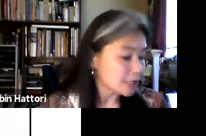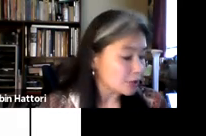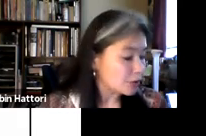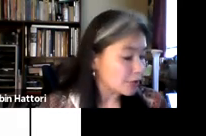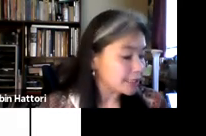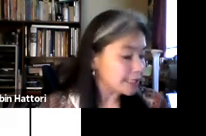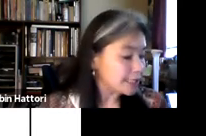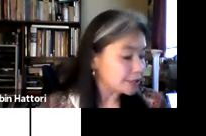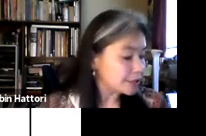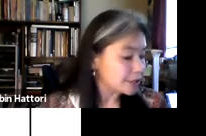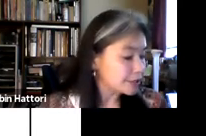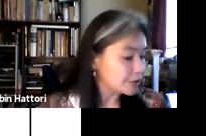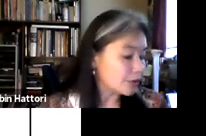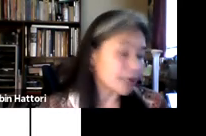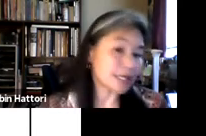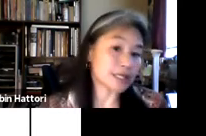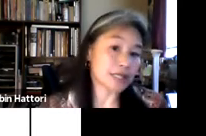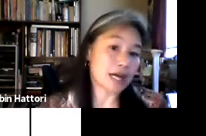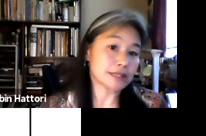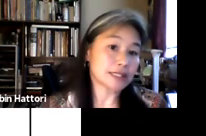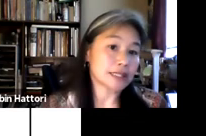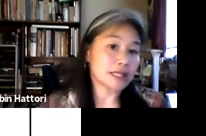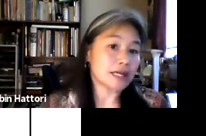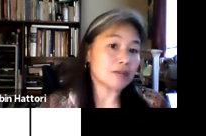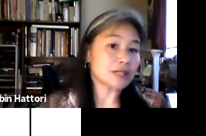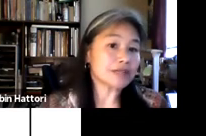said was the pretty one. And the pretty one said she did not want